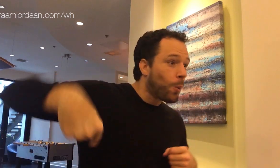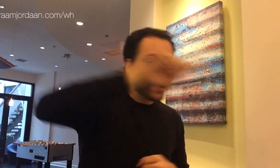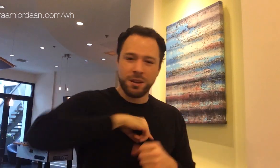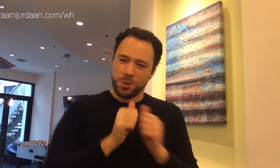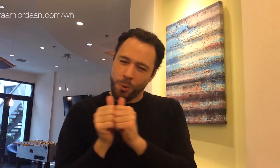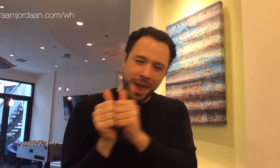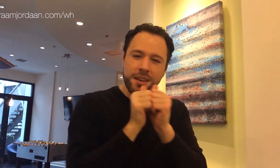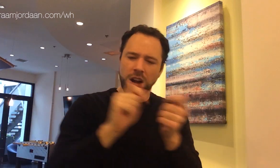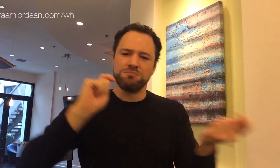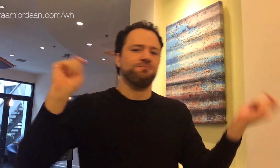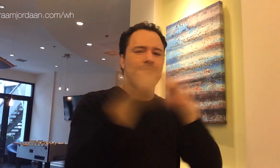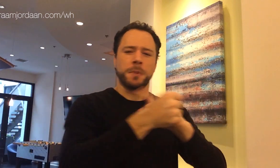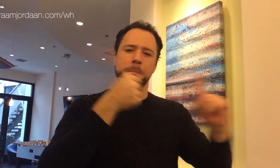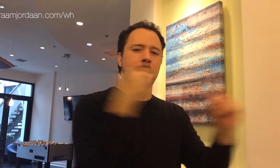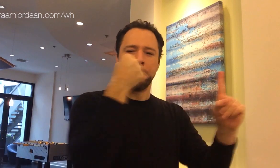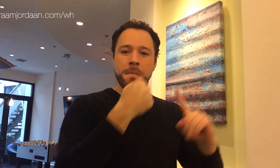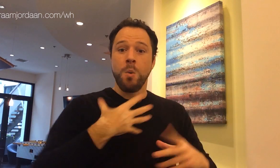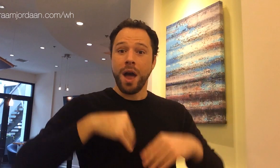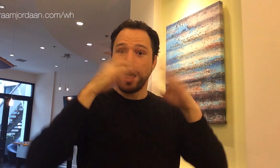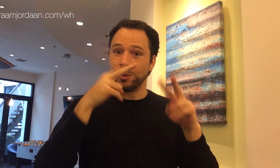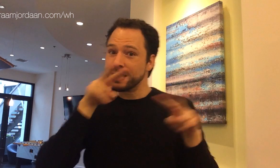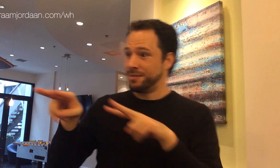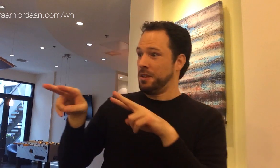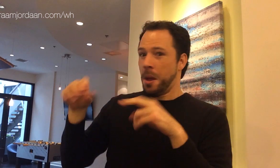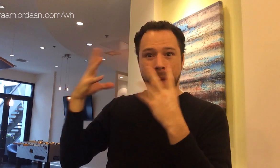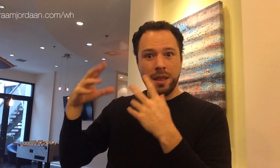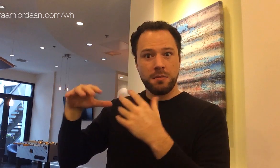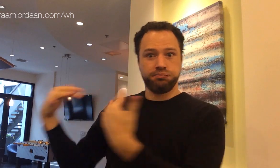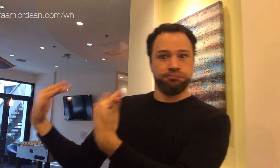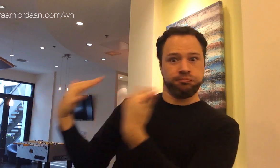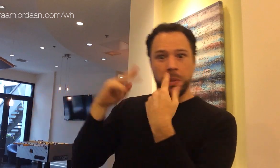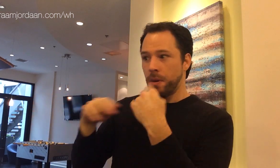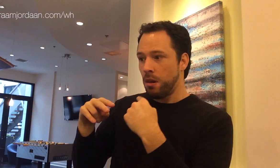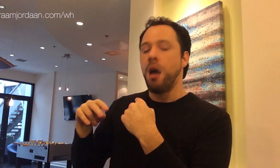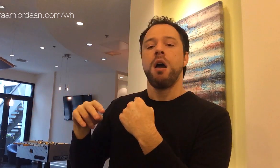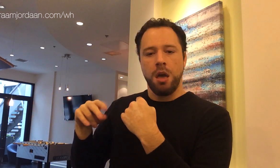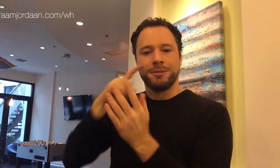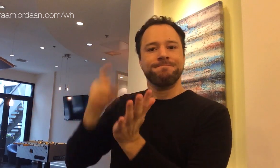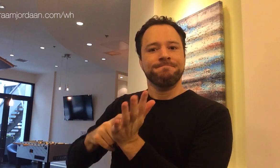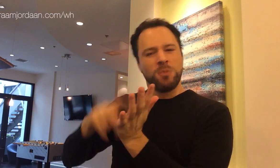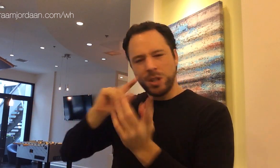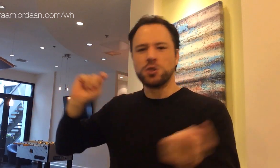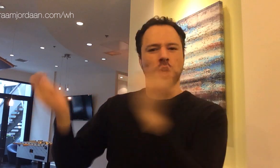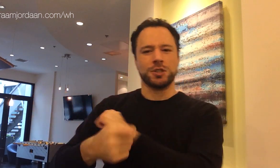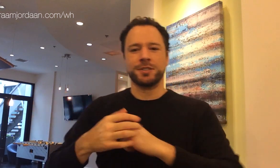WE, together, can cause a change and make an impact. If the White House sees a large crowd behind this movement, they will see the need for a change.